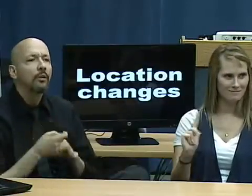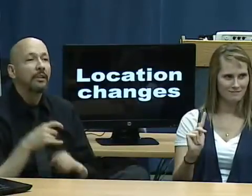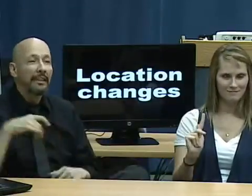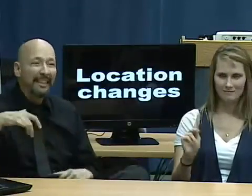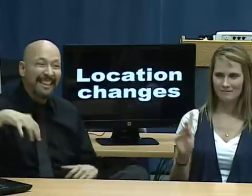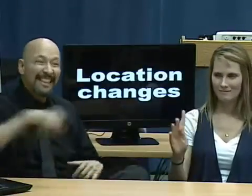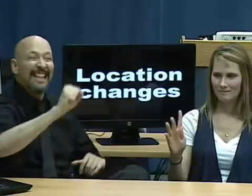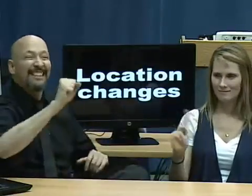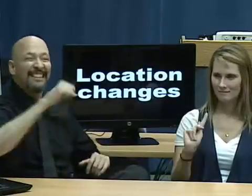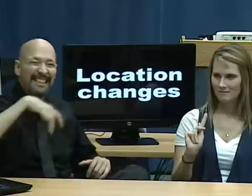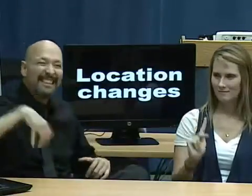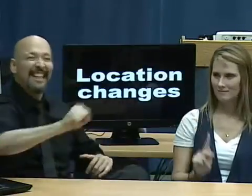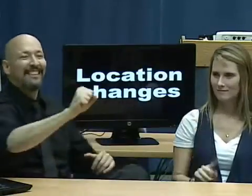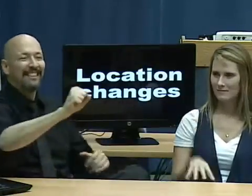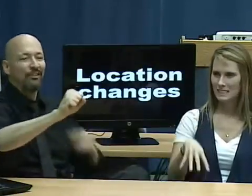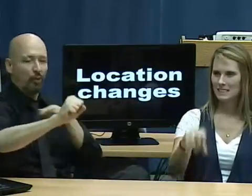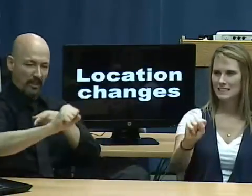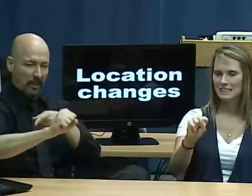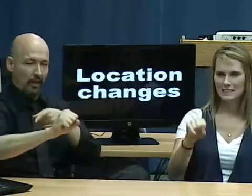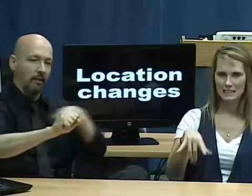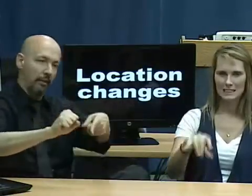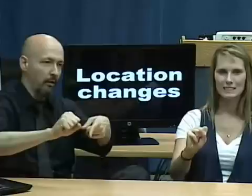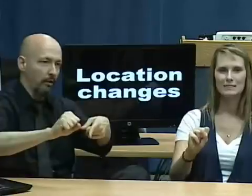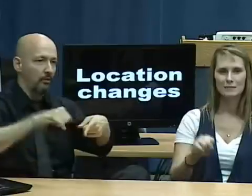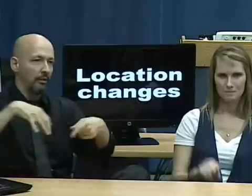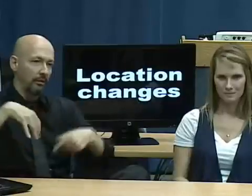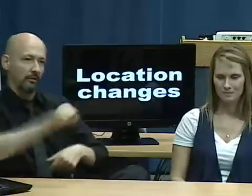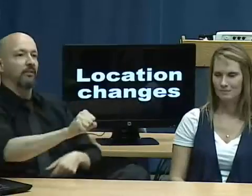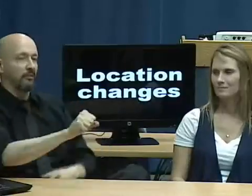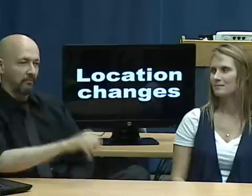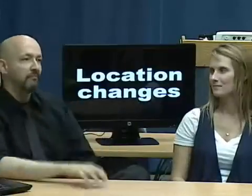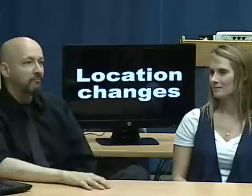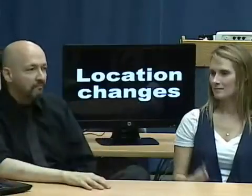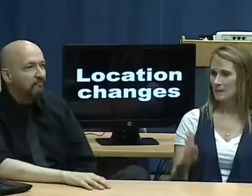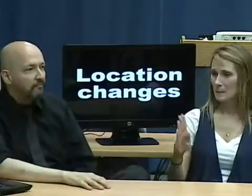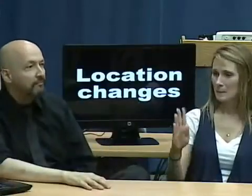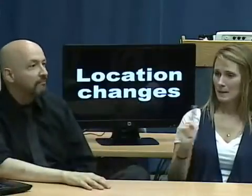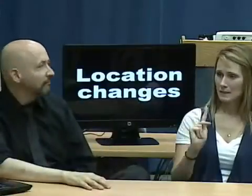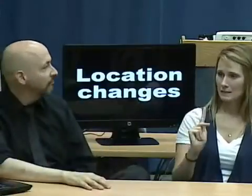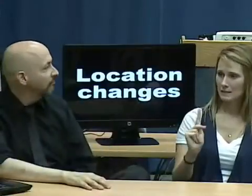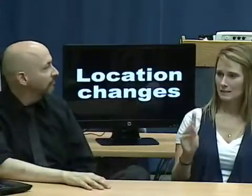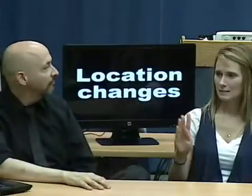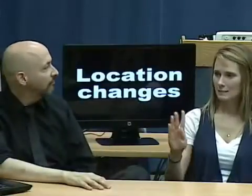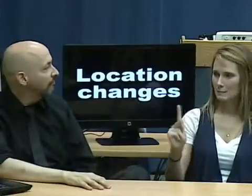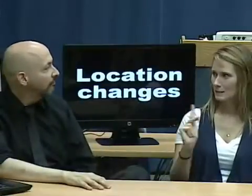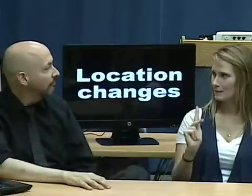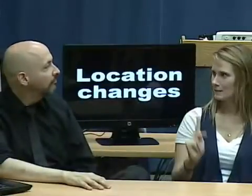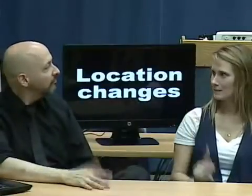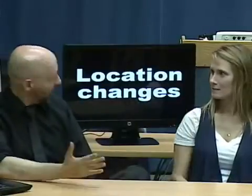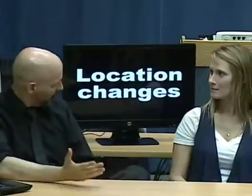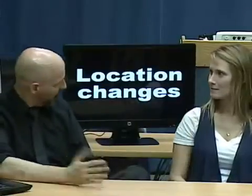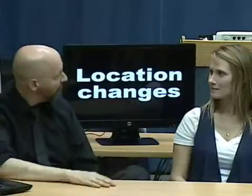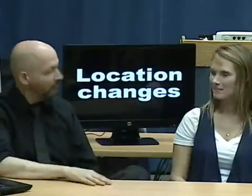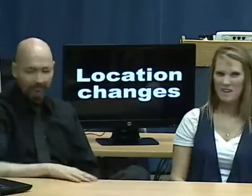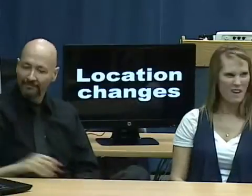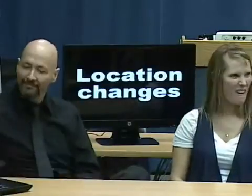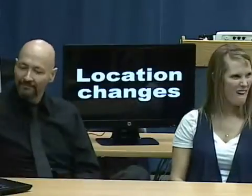... of a location change. #YES! It moves from here to there. #YES #BACK Yeah, yeah.